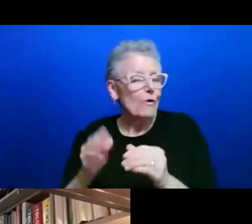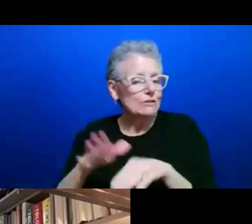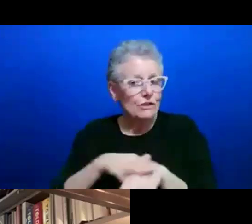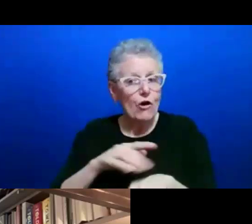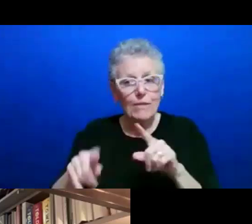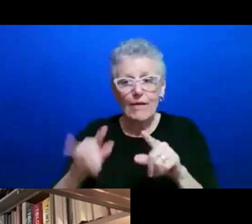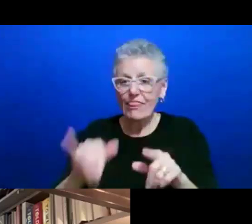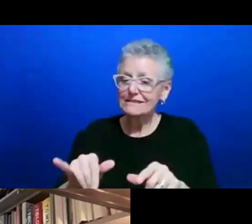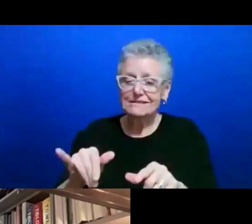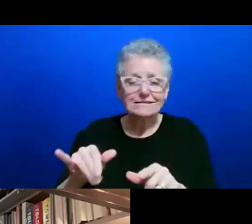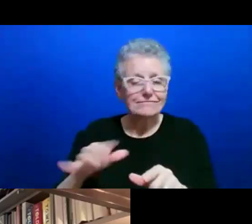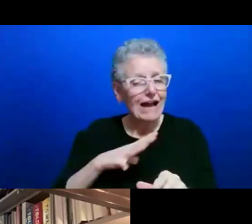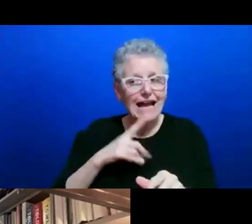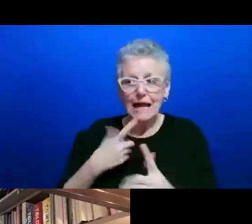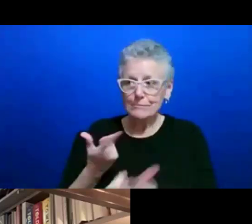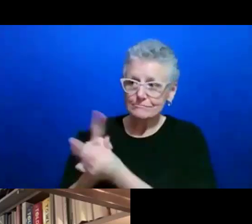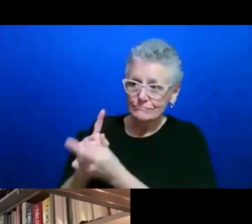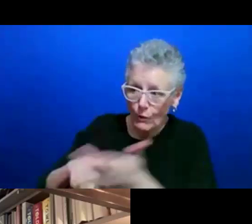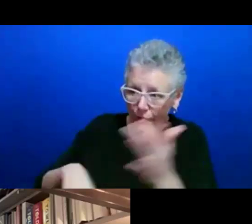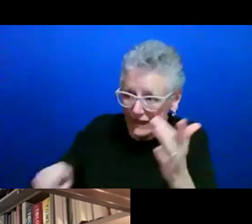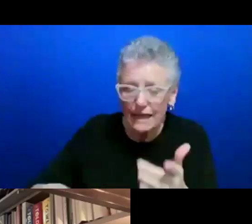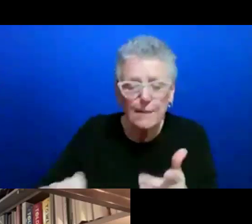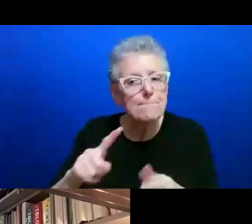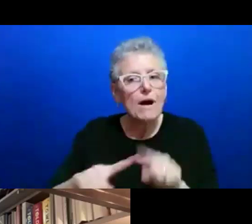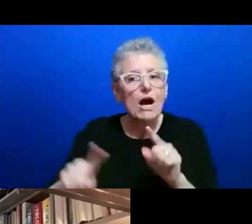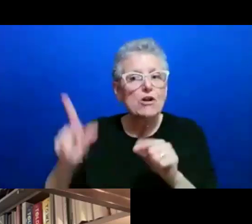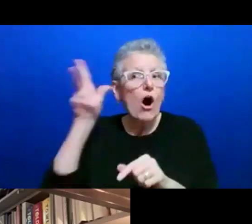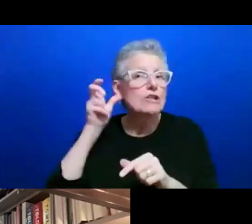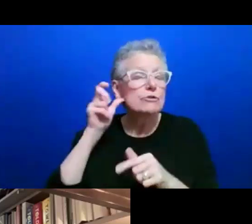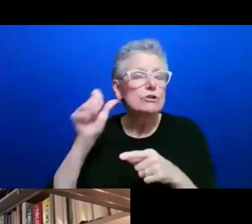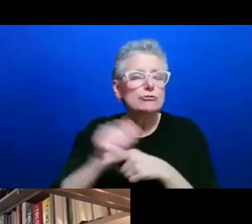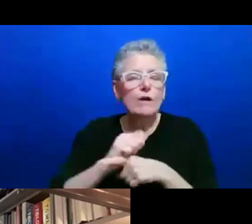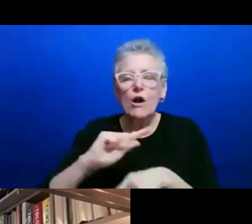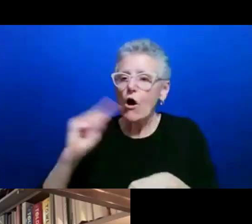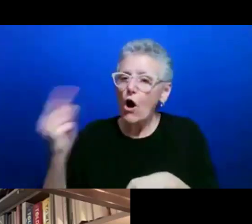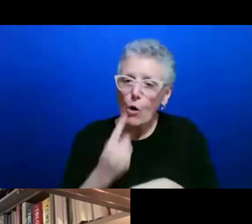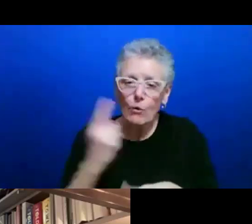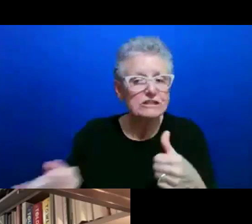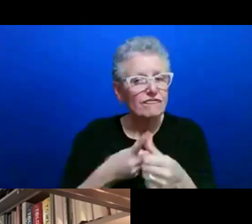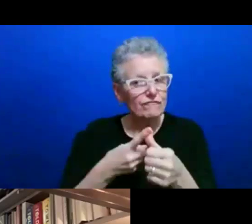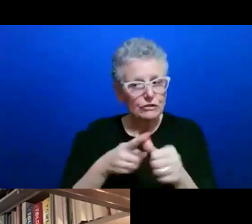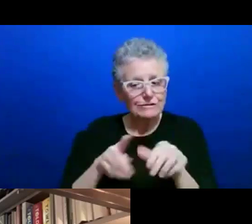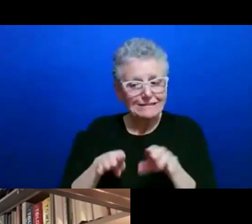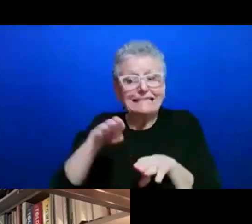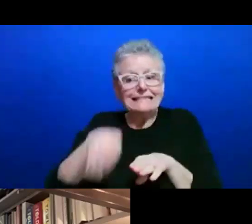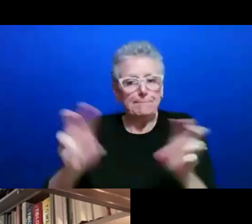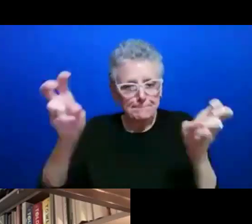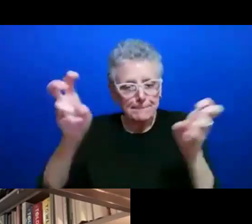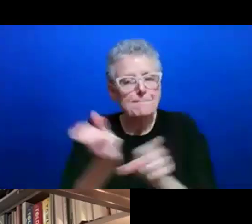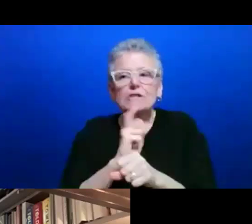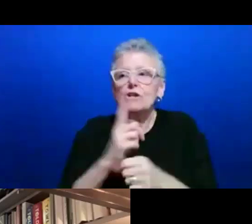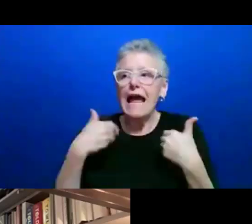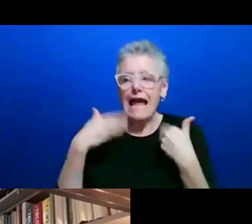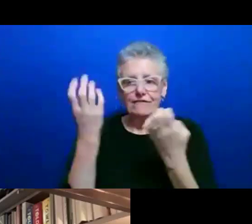where they need to be. But auditory training is always my first step and making sure they have their equipment and that explanation is